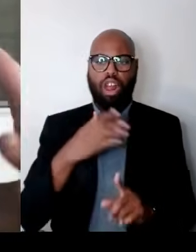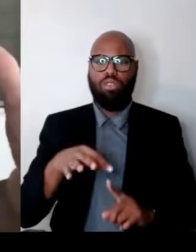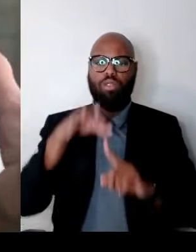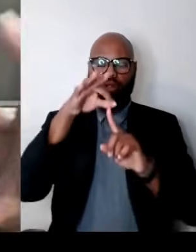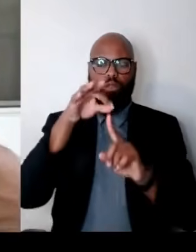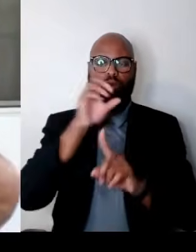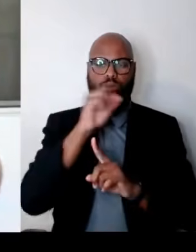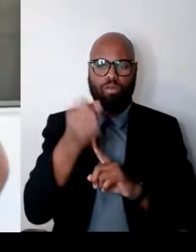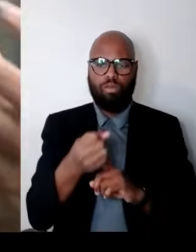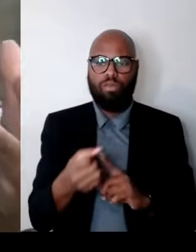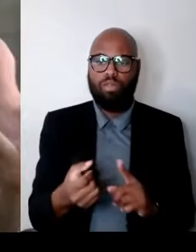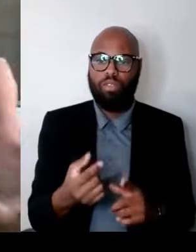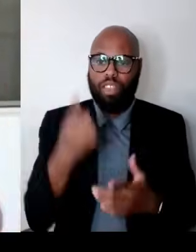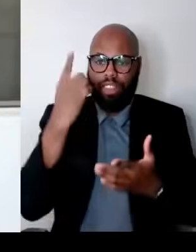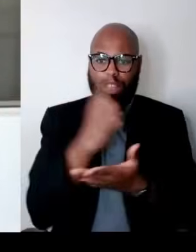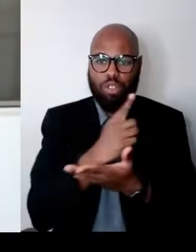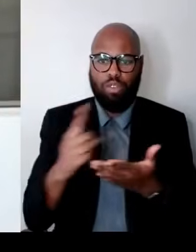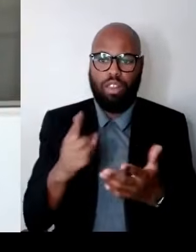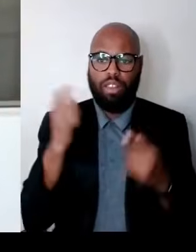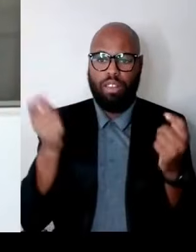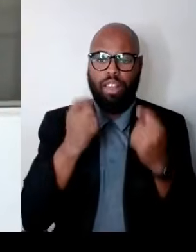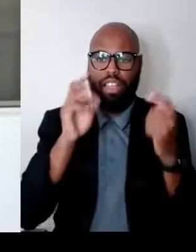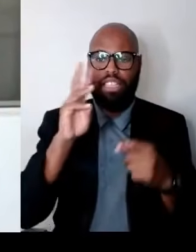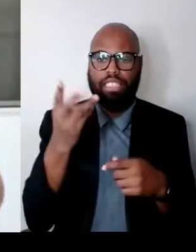I celebrated the sixth anniversary of my #DisabilityTooWhite